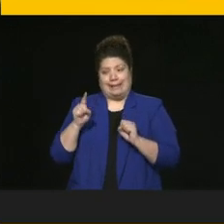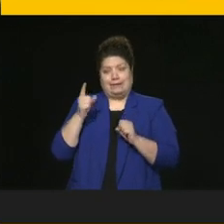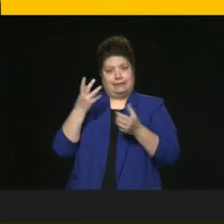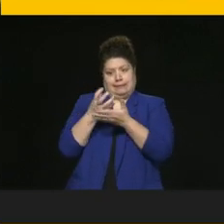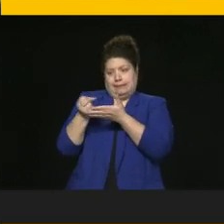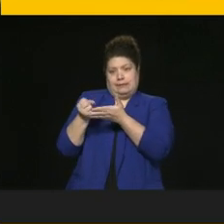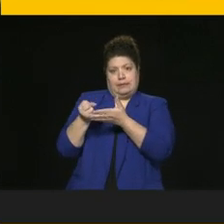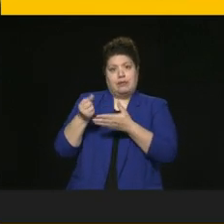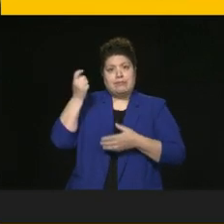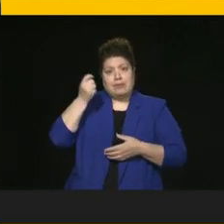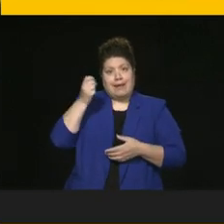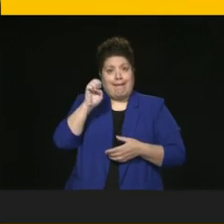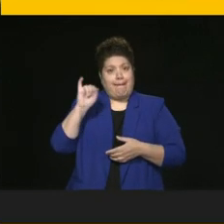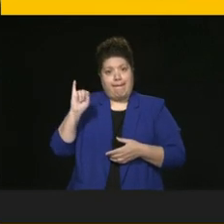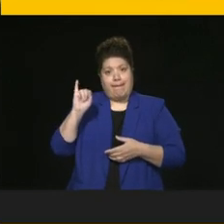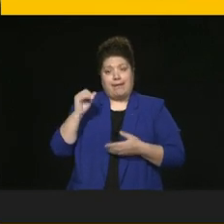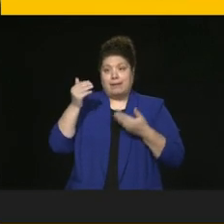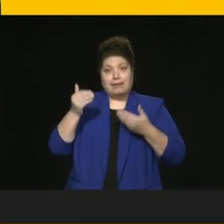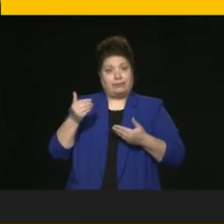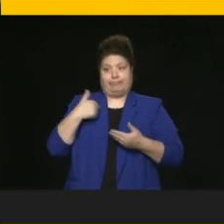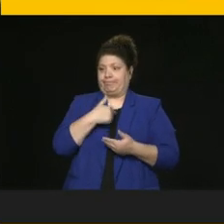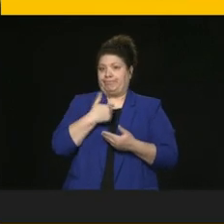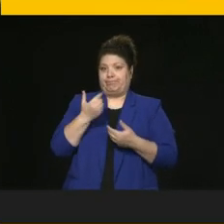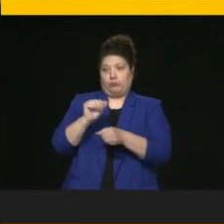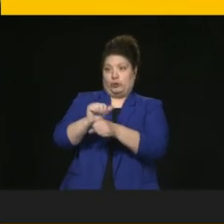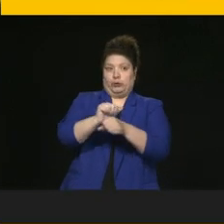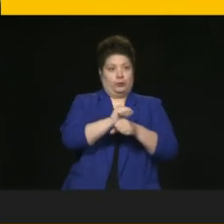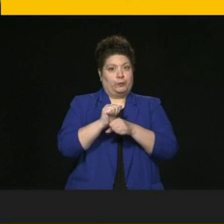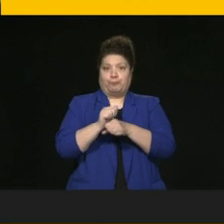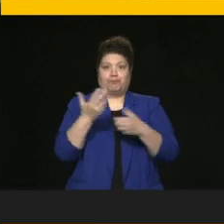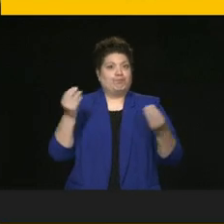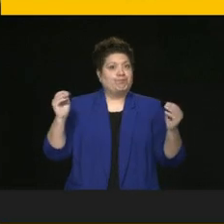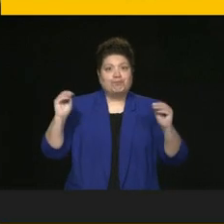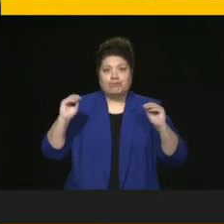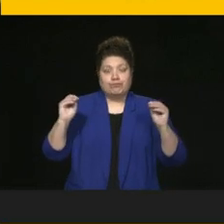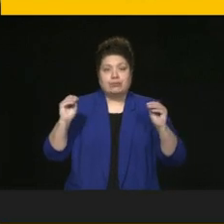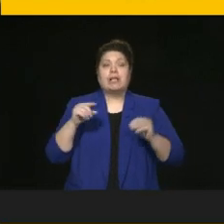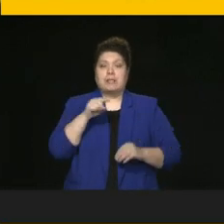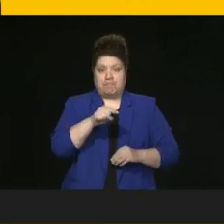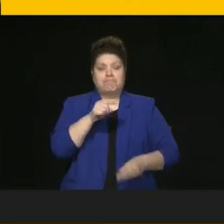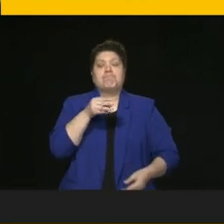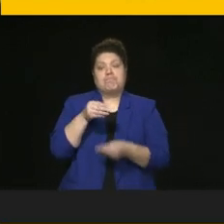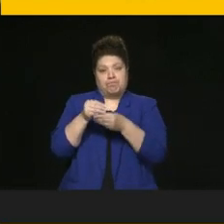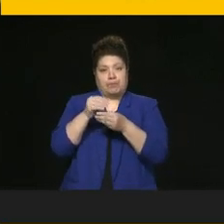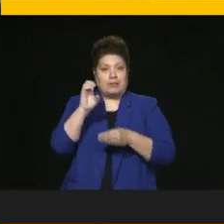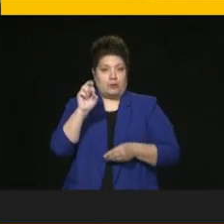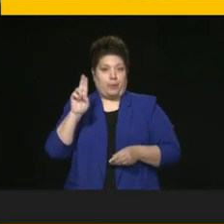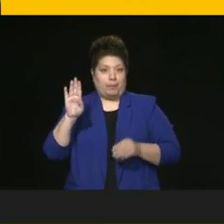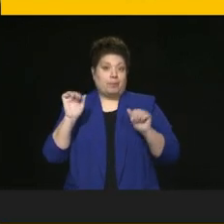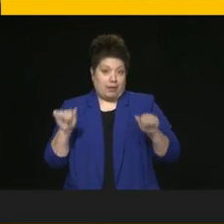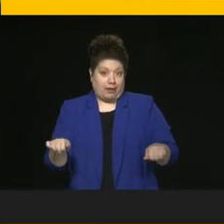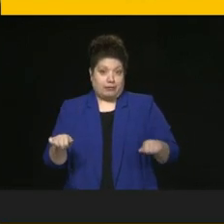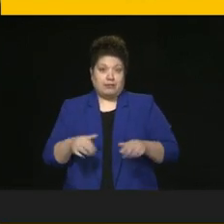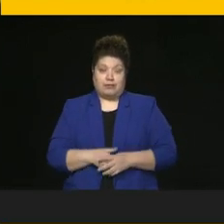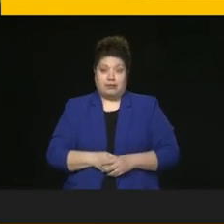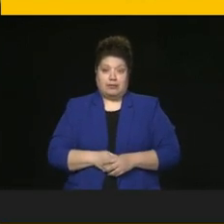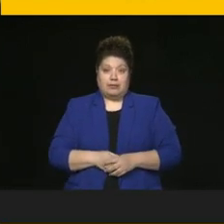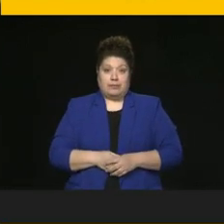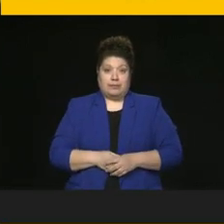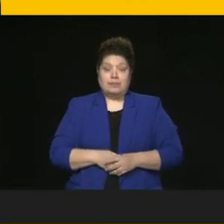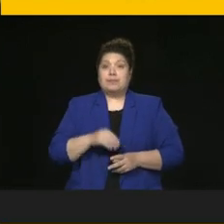E.I. BENEFITS AND INCLUDING